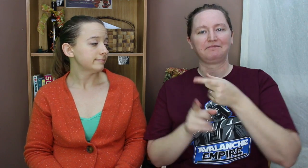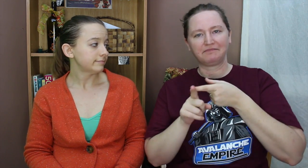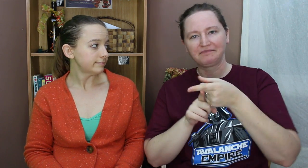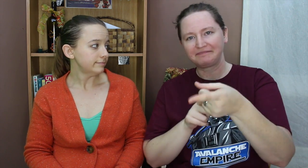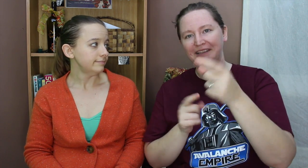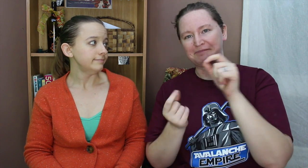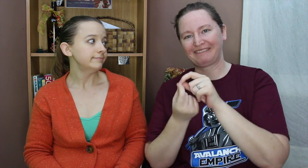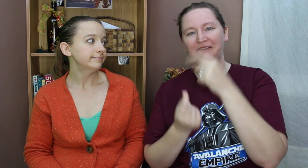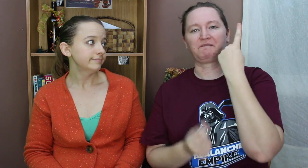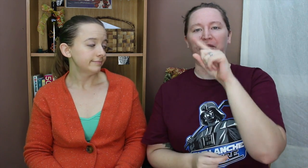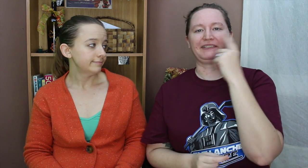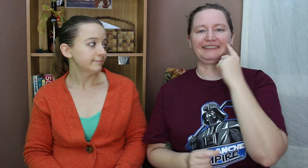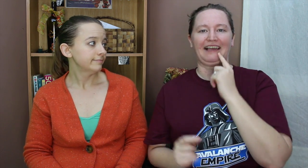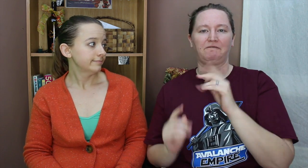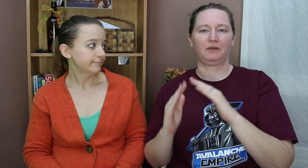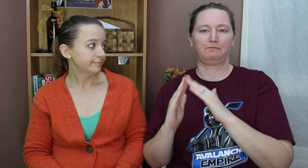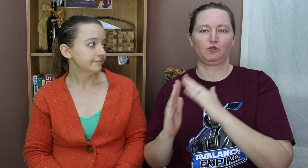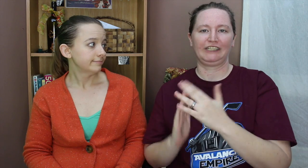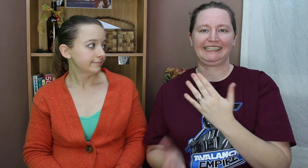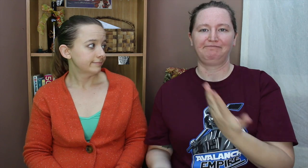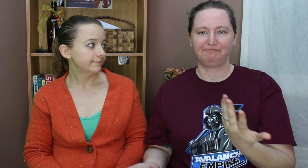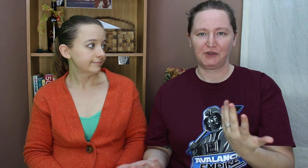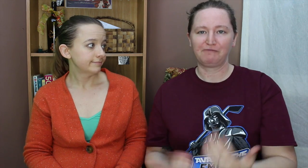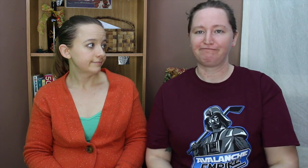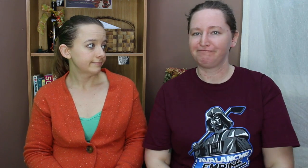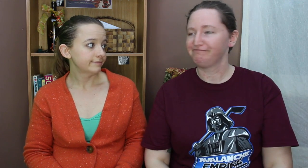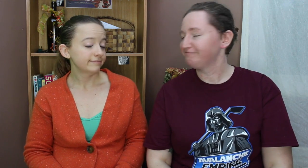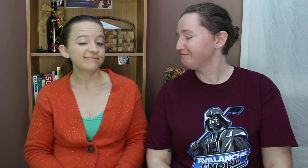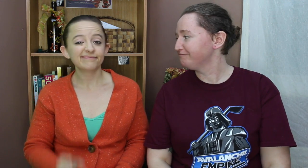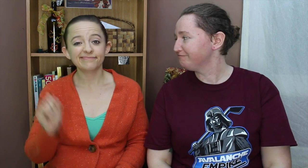maybe something new. Something specifically for the Deaf community.